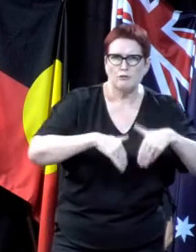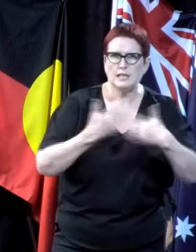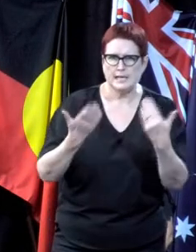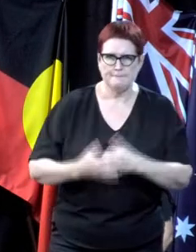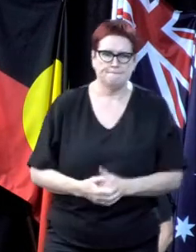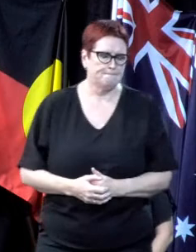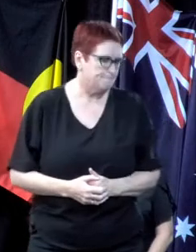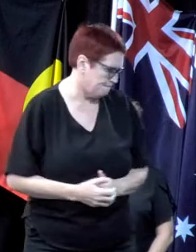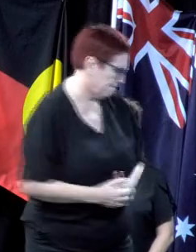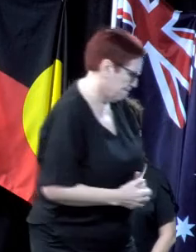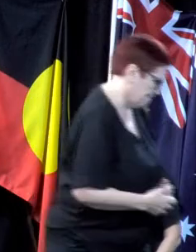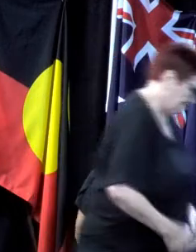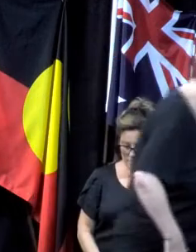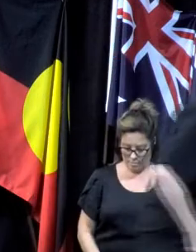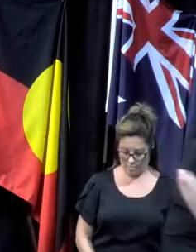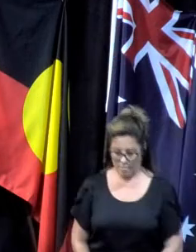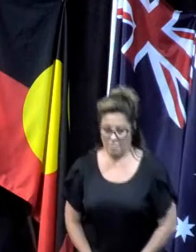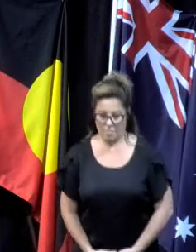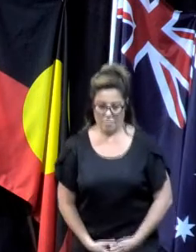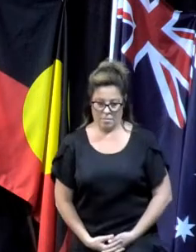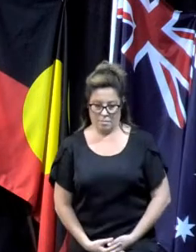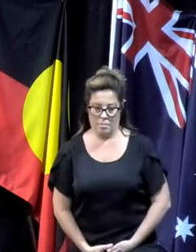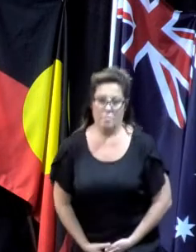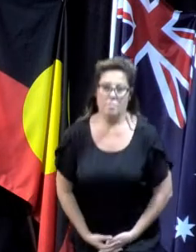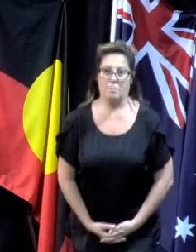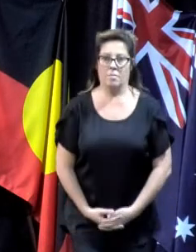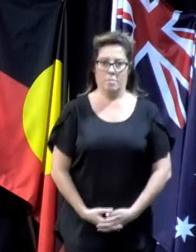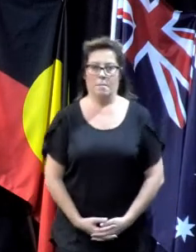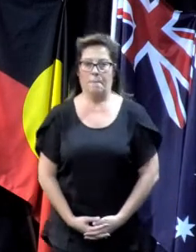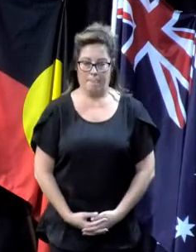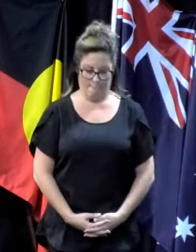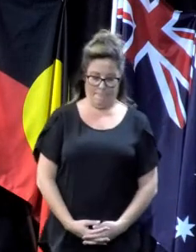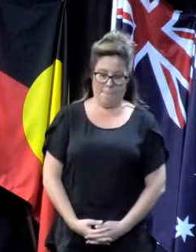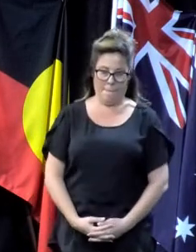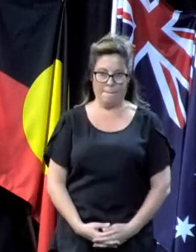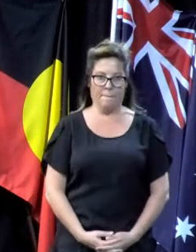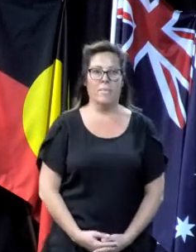Recently, I was asked to put a nominal dollar value on educating a student with a disability.